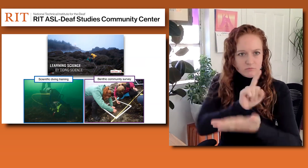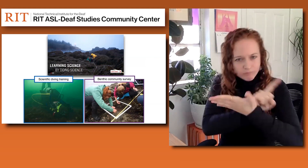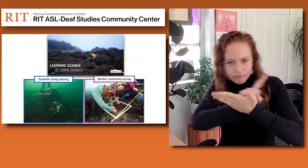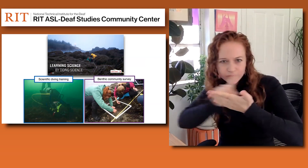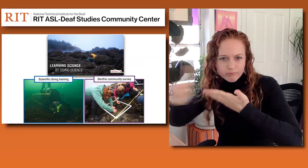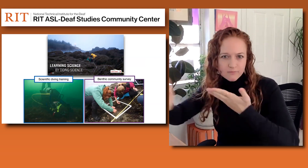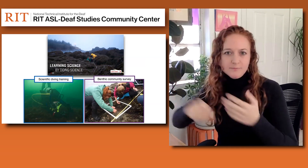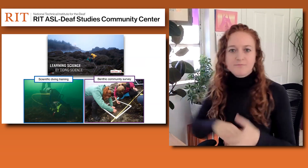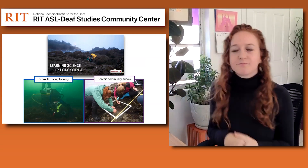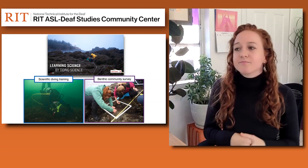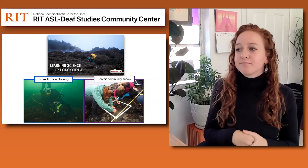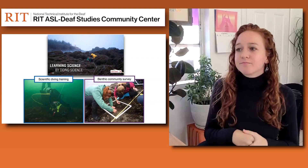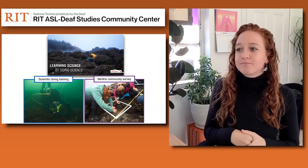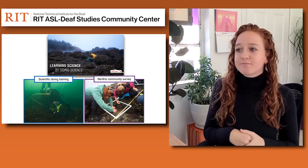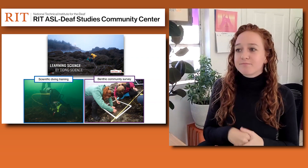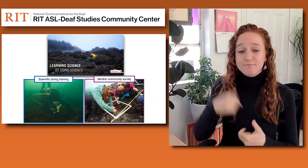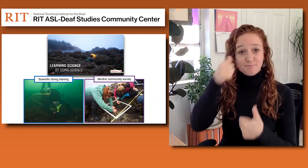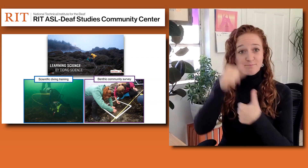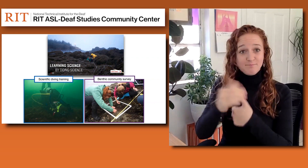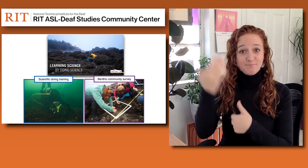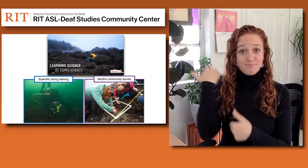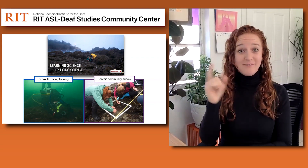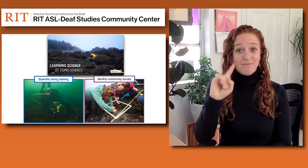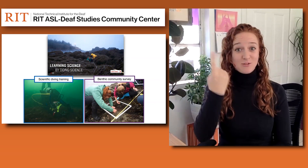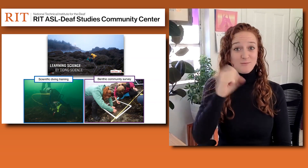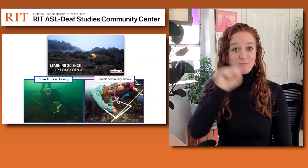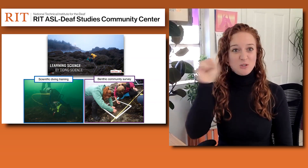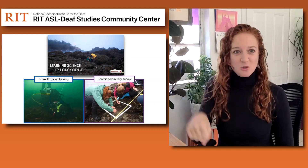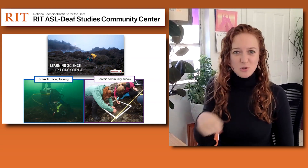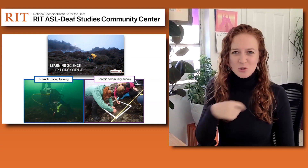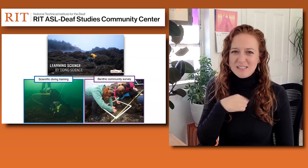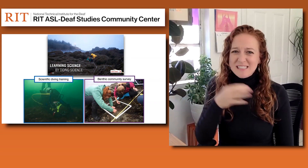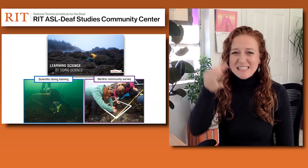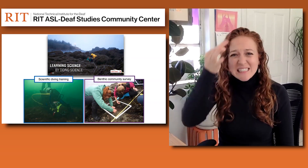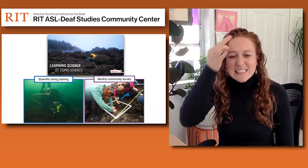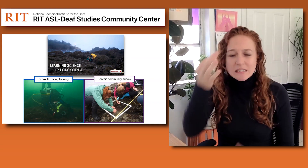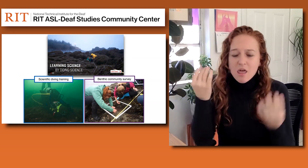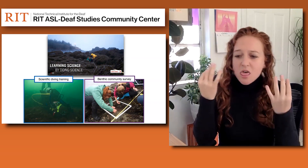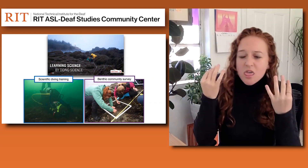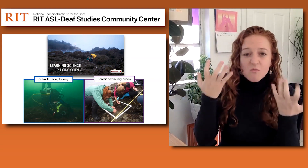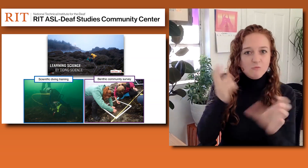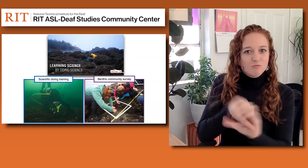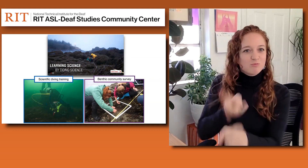that would interpret all day for the entire week. Now, that first semester,